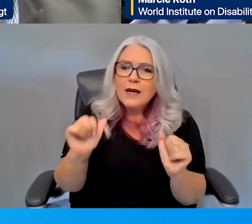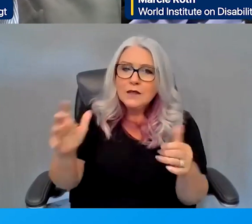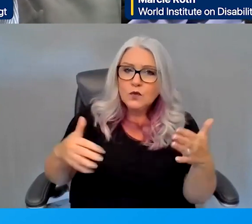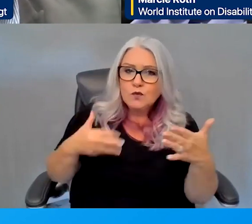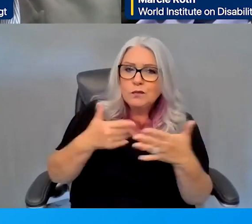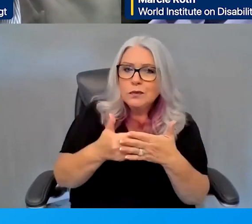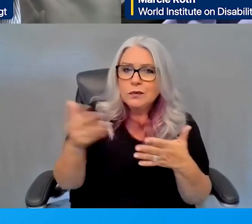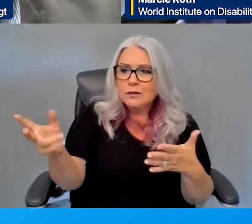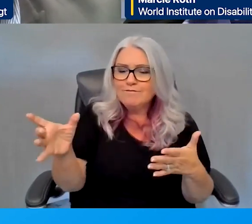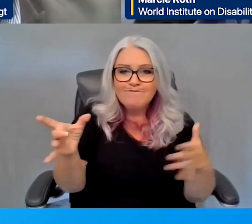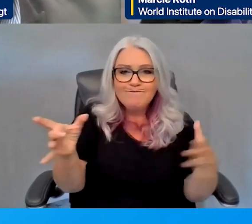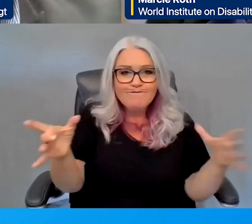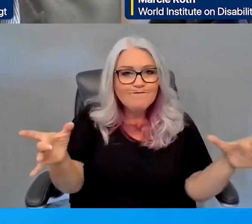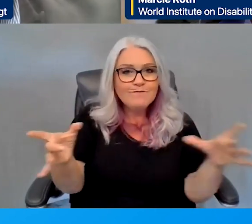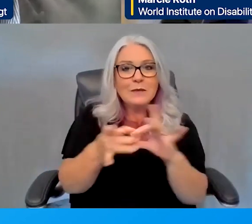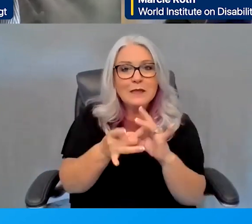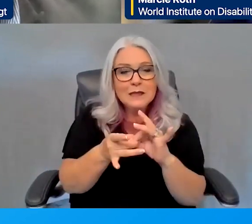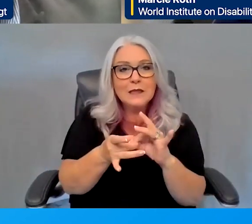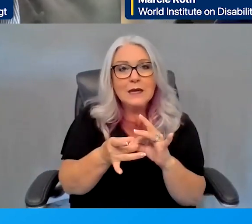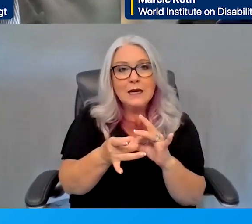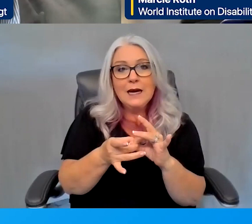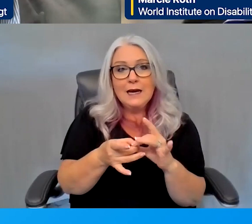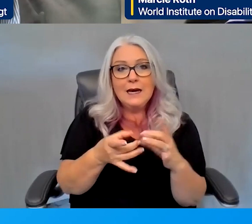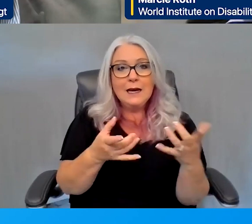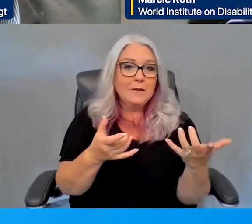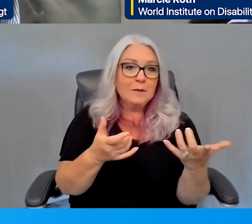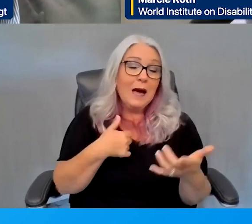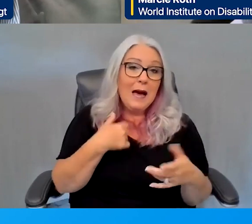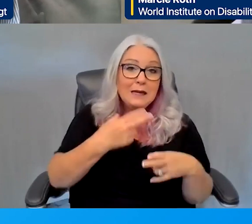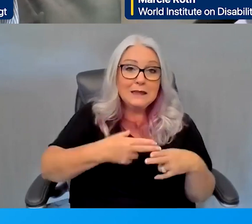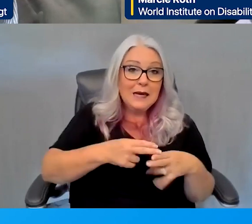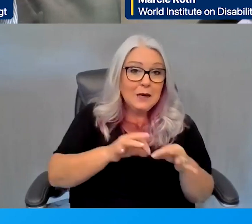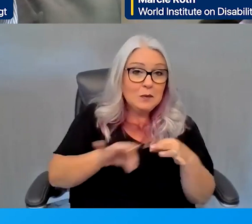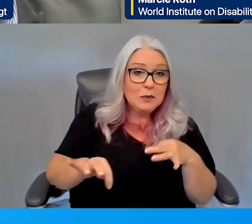refer to as the humanitarian